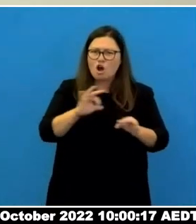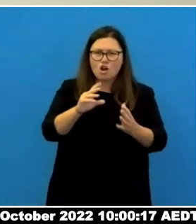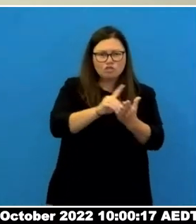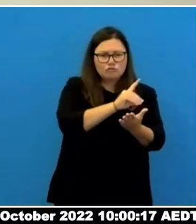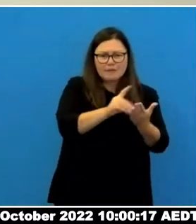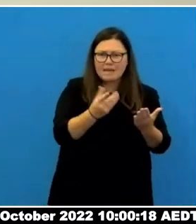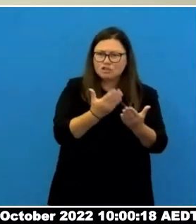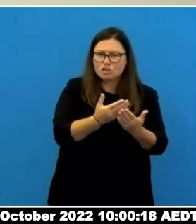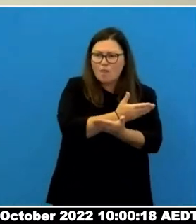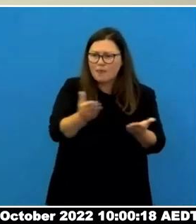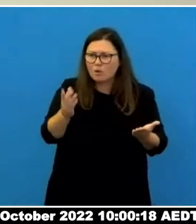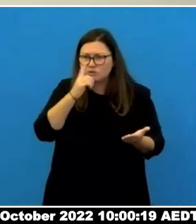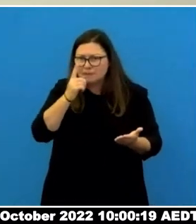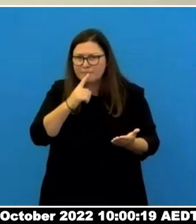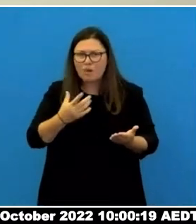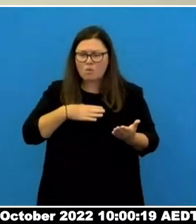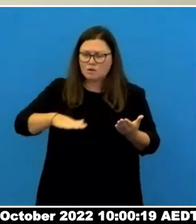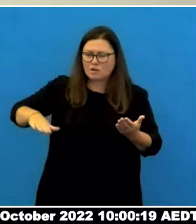empowerment and legality.